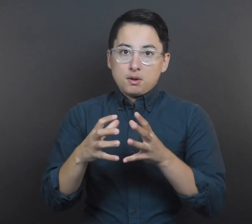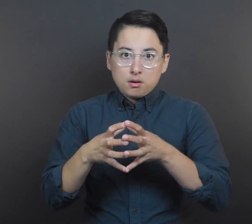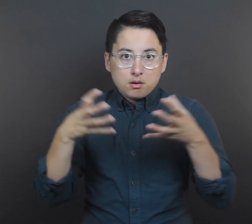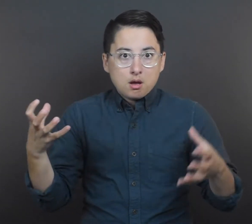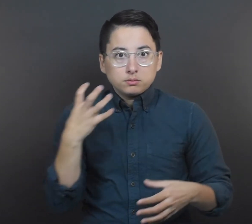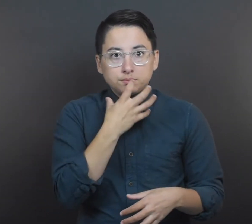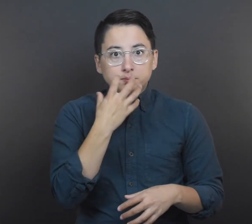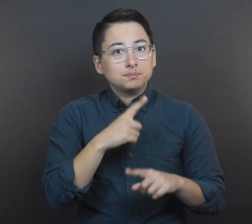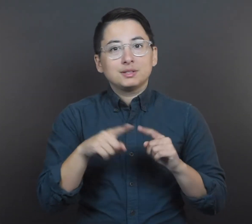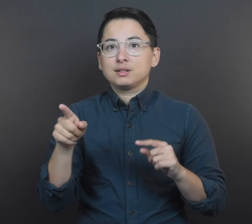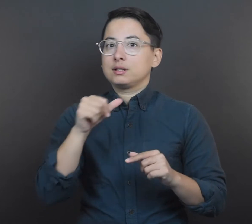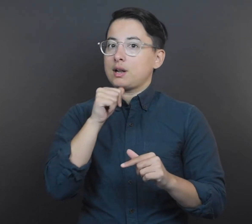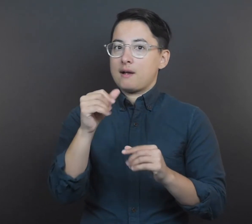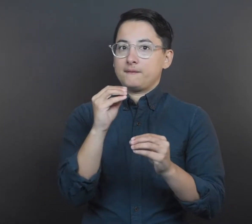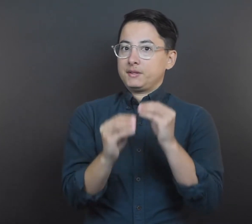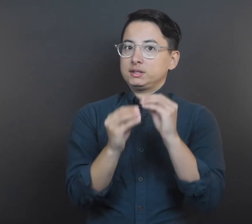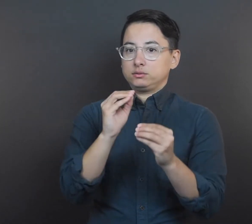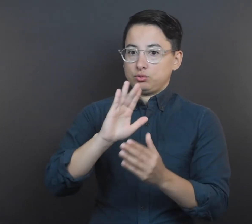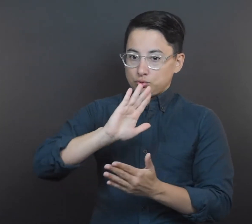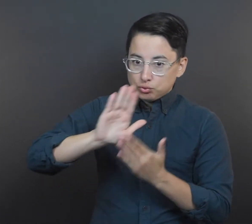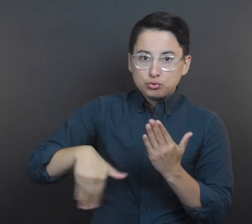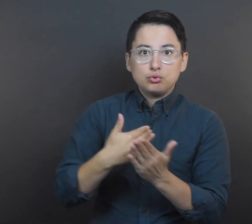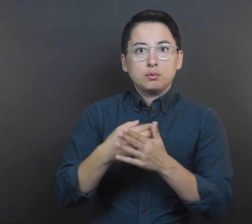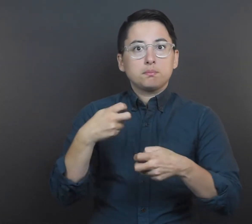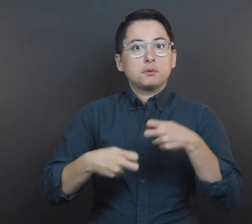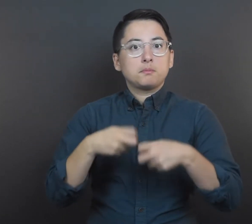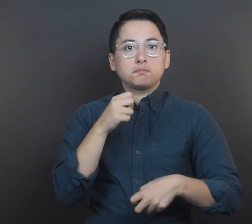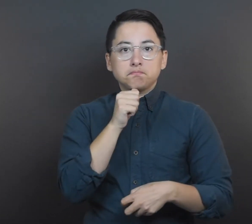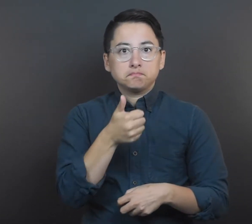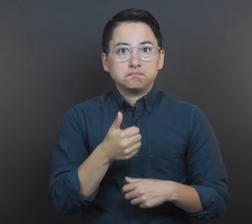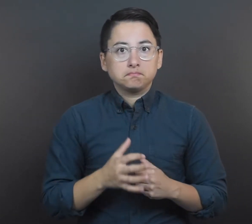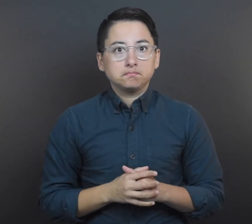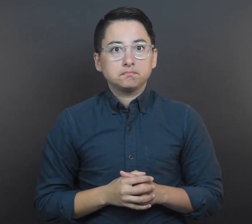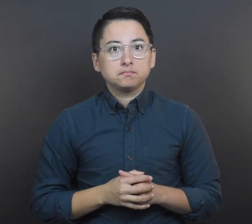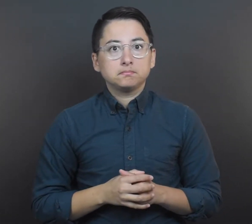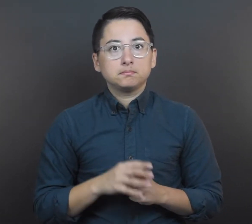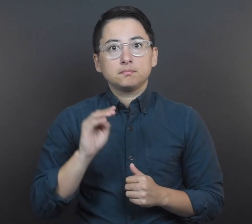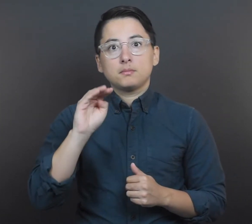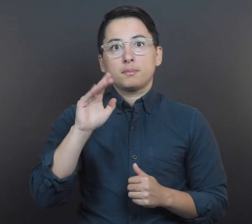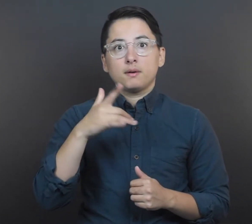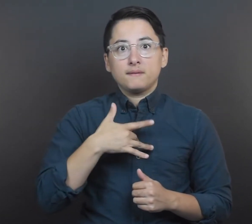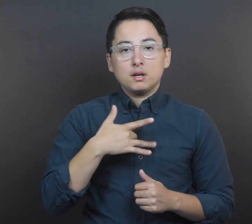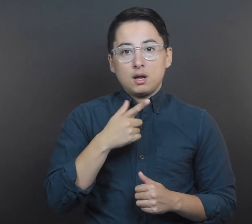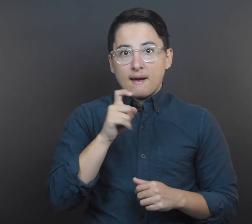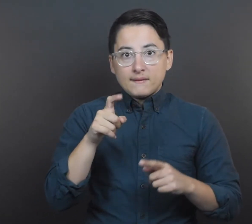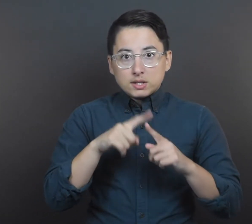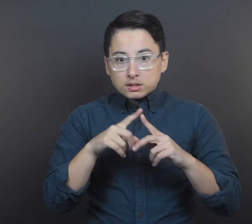That helped immensely, but it didn’t fix the problem entirely.